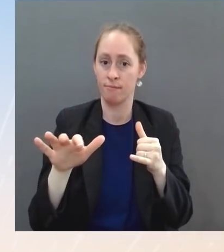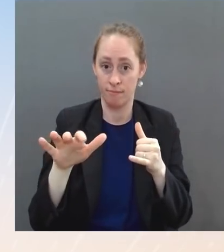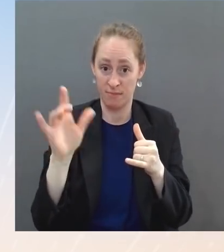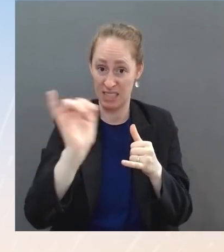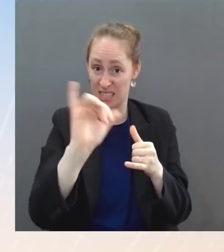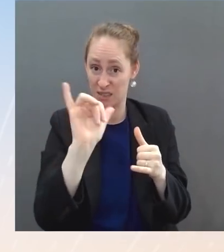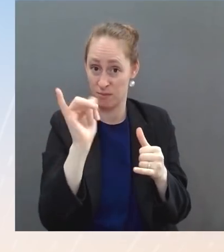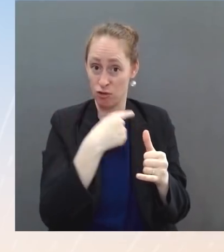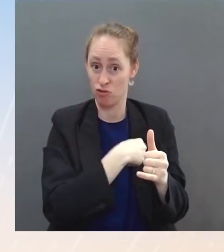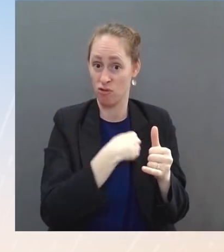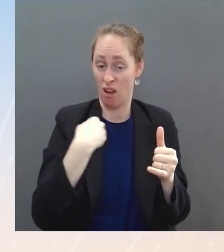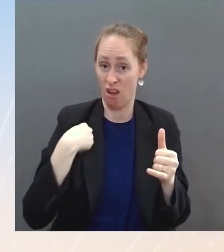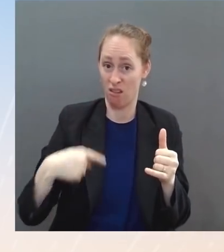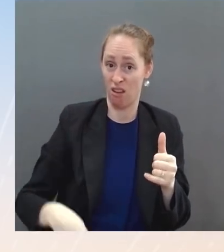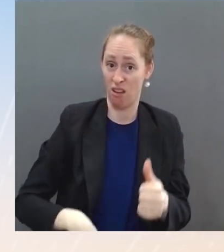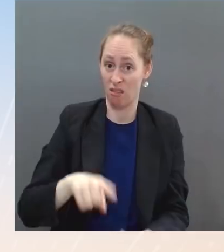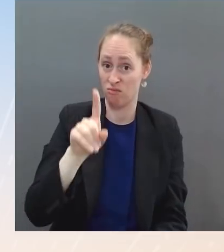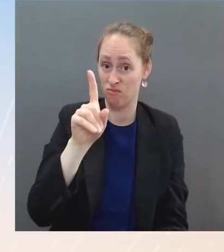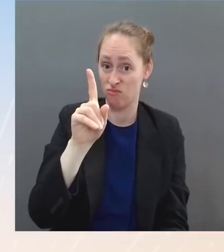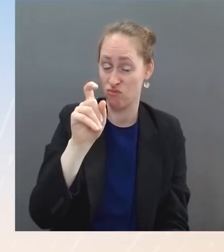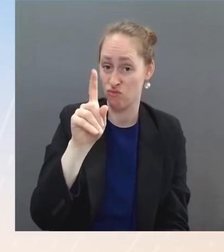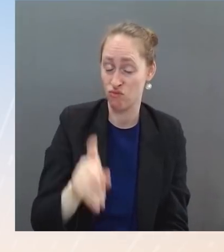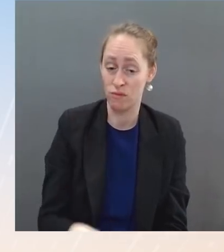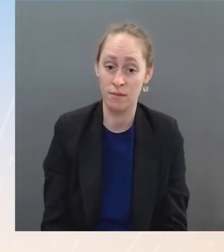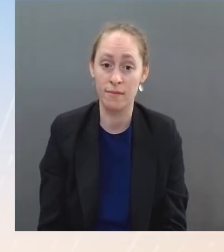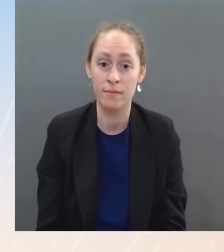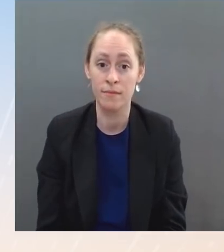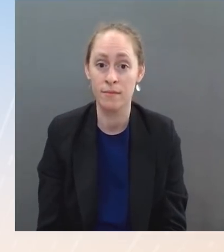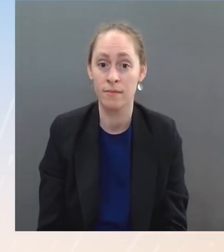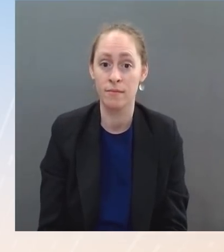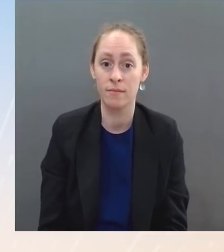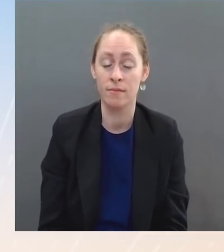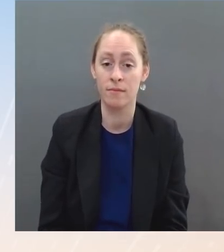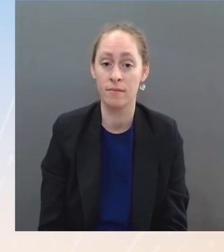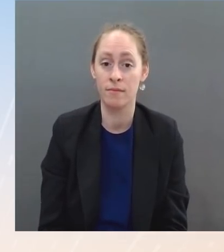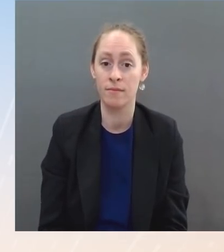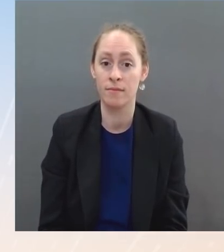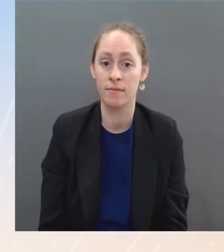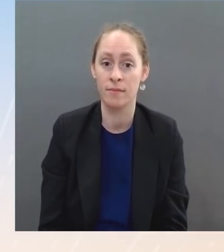against the Uyghur people. Ms. Psaki: Well, our focus right now on the international stage on this question is on Russia,